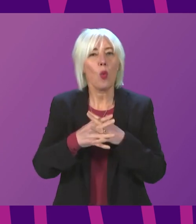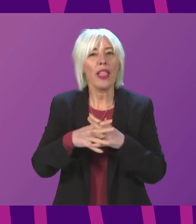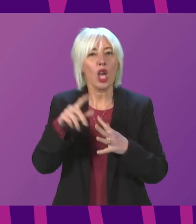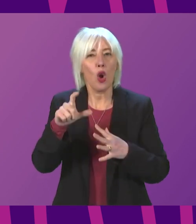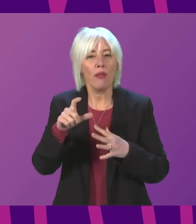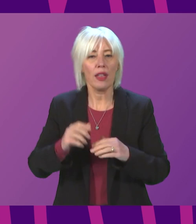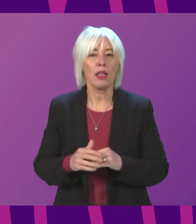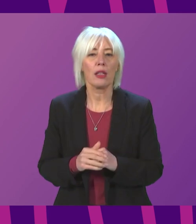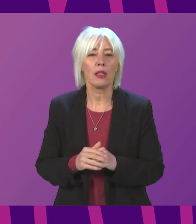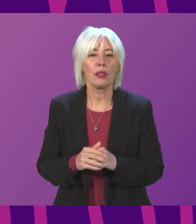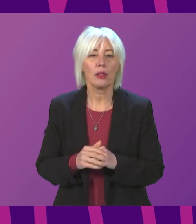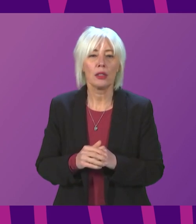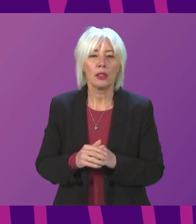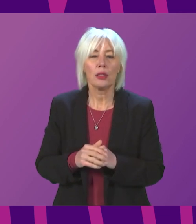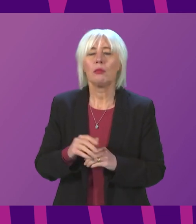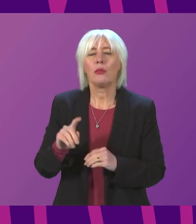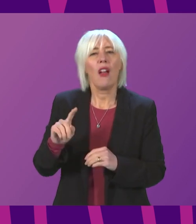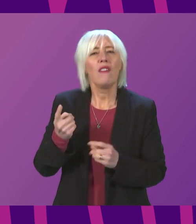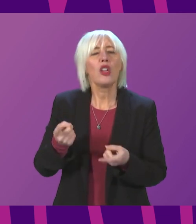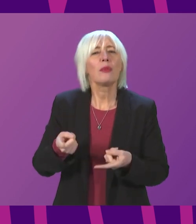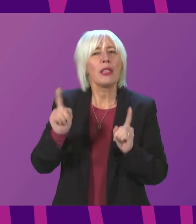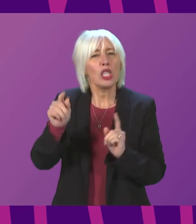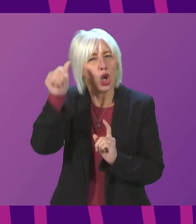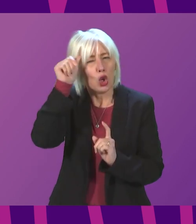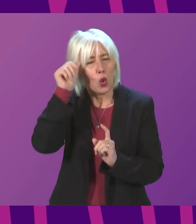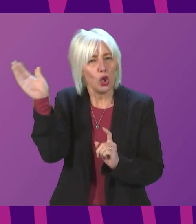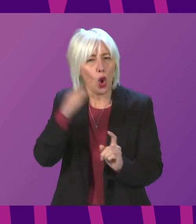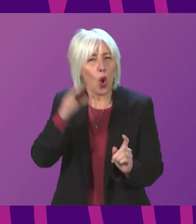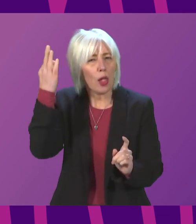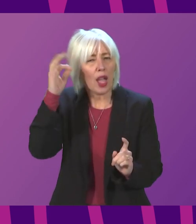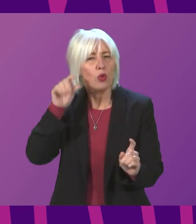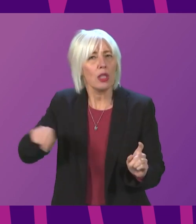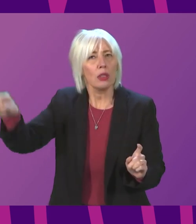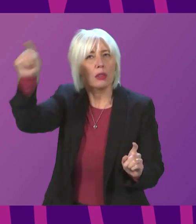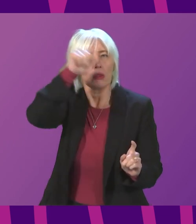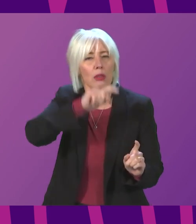The First Minister will be aware that, in every constituency, a high number of businesses